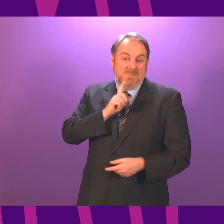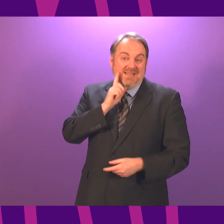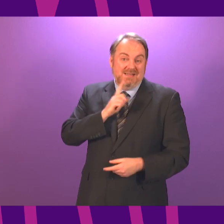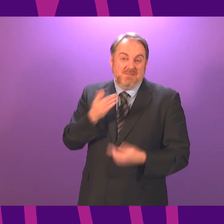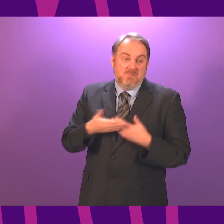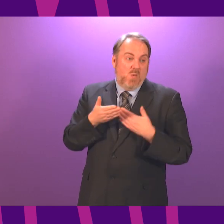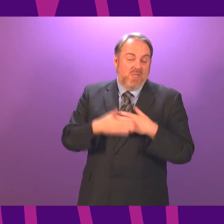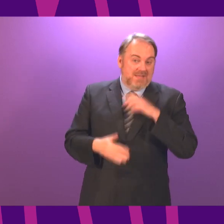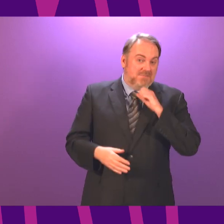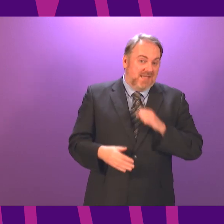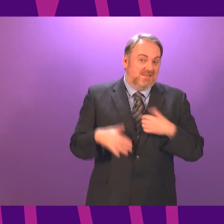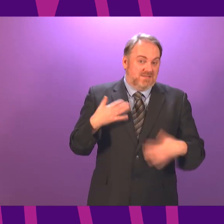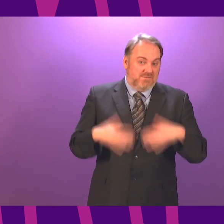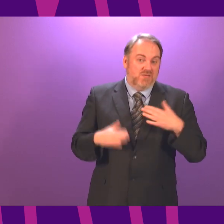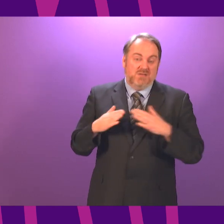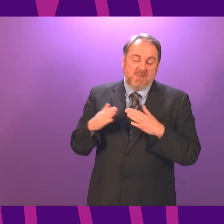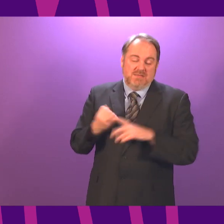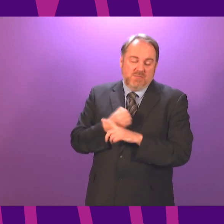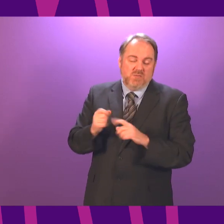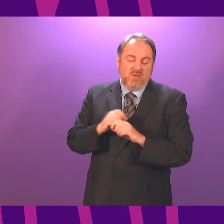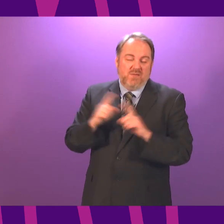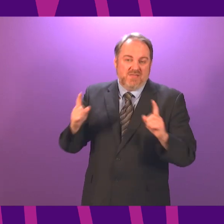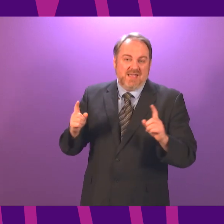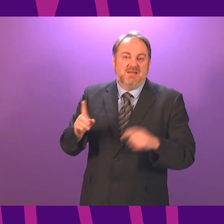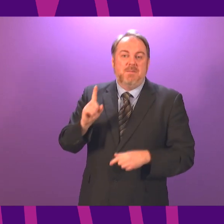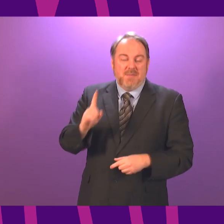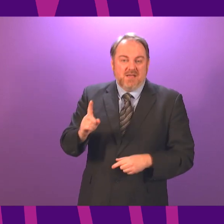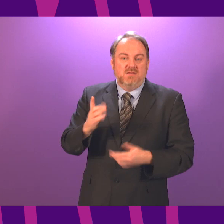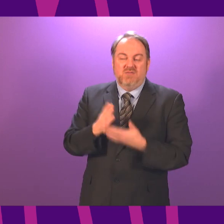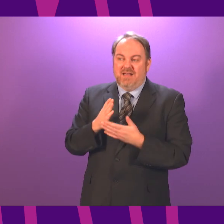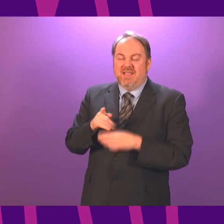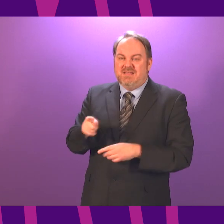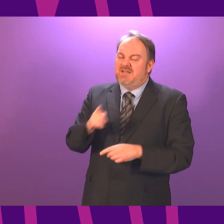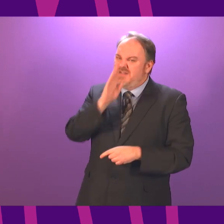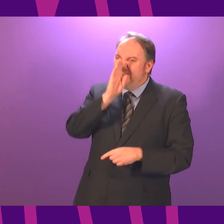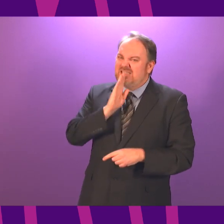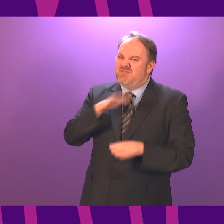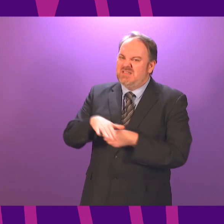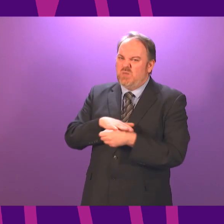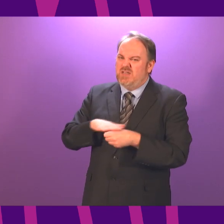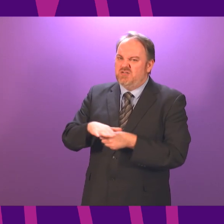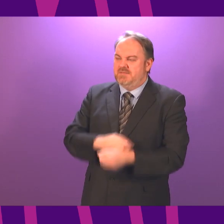do. I think that everybody across the Parliament takes that very seriously indeed, as I do.